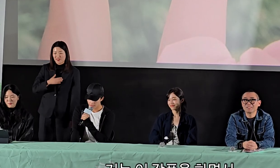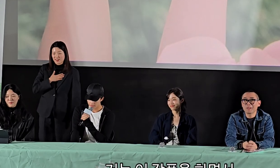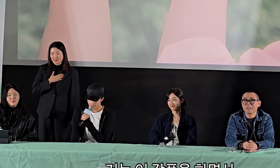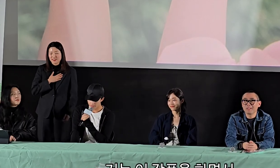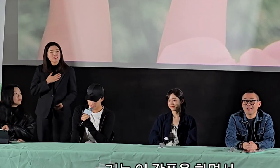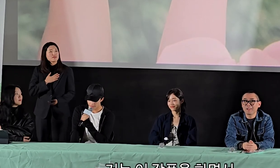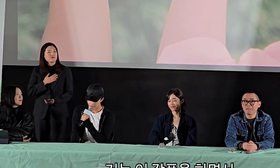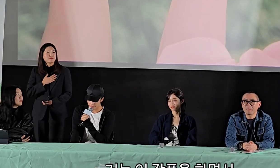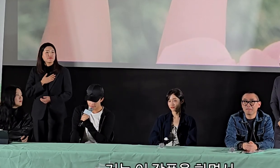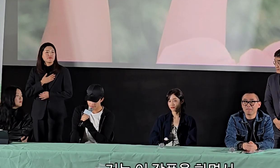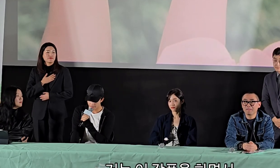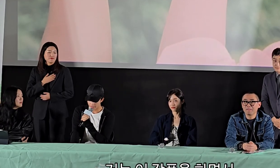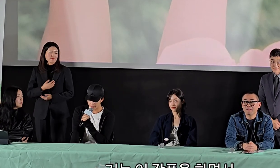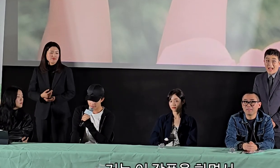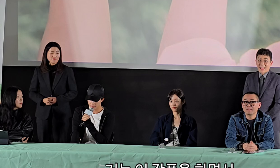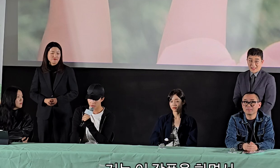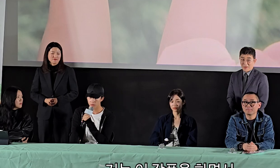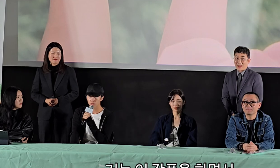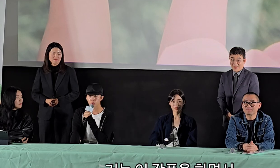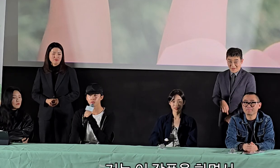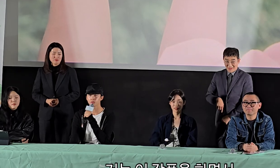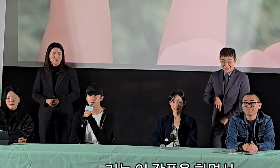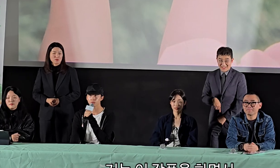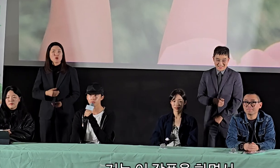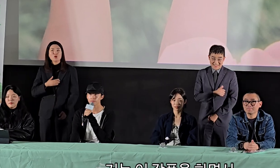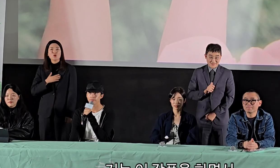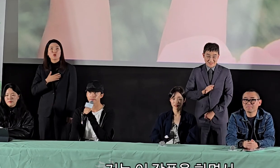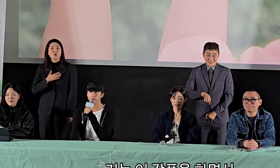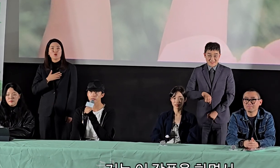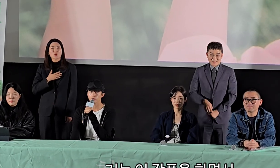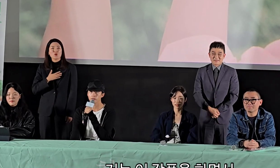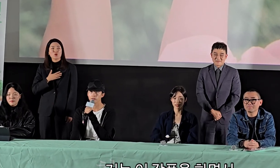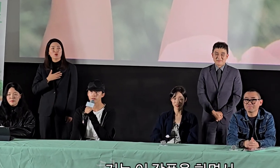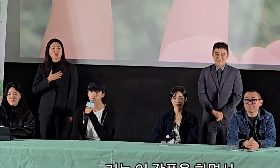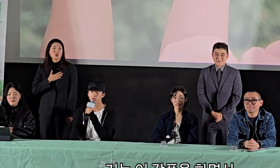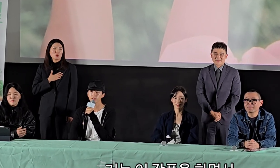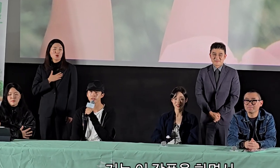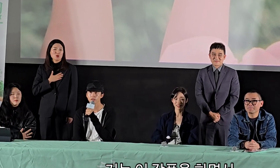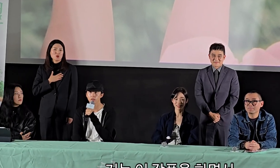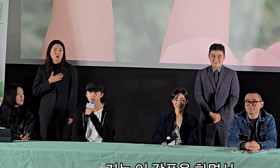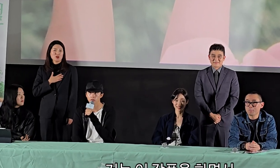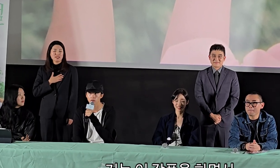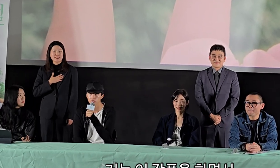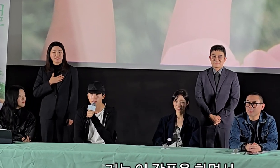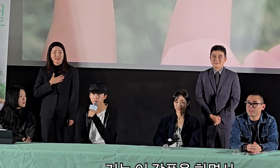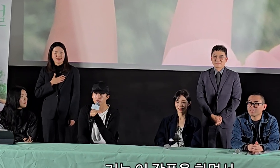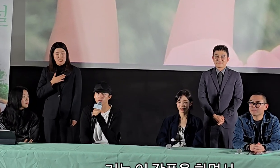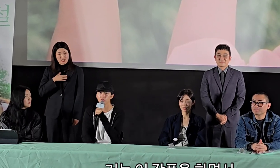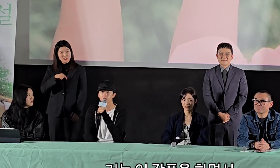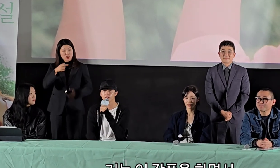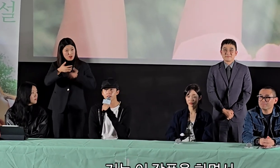While working on this project,